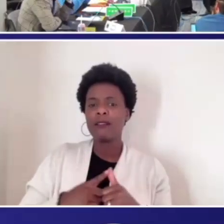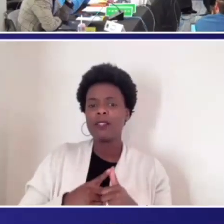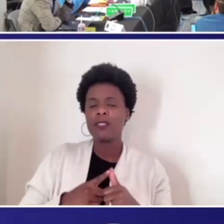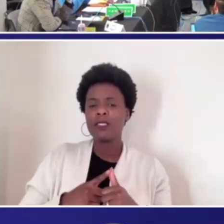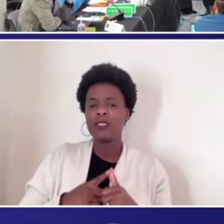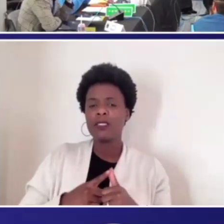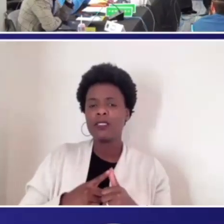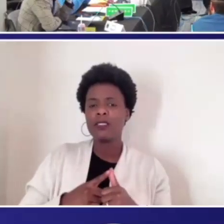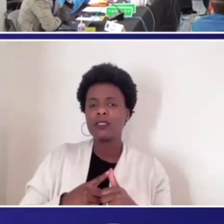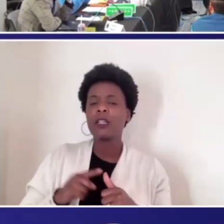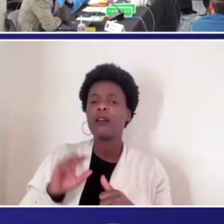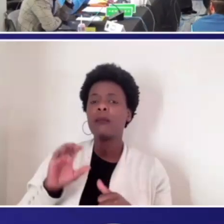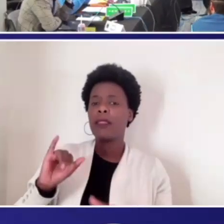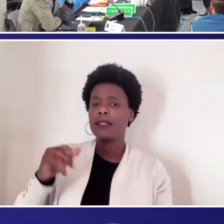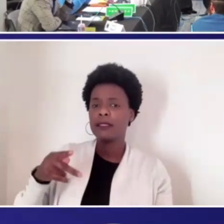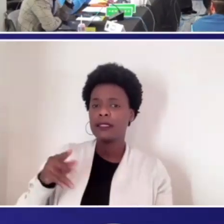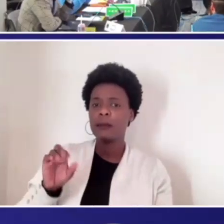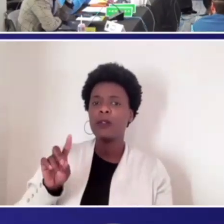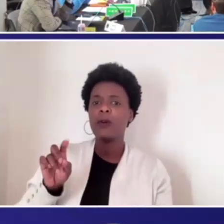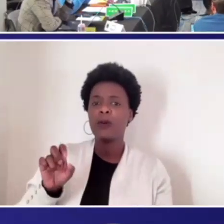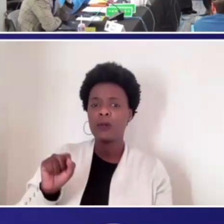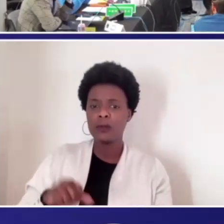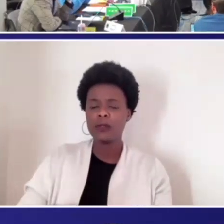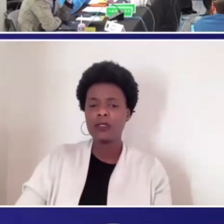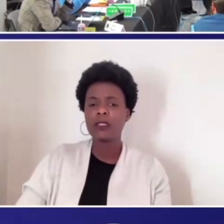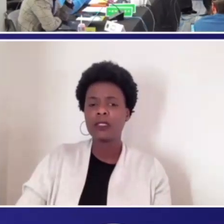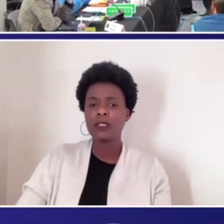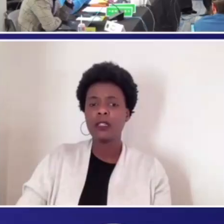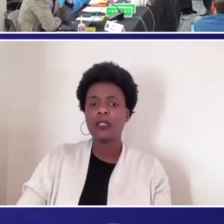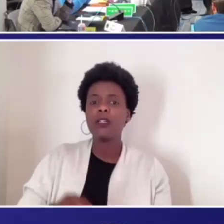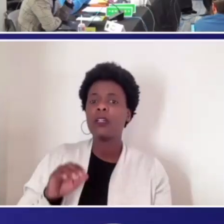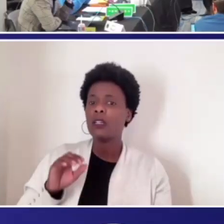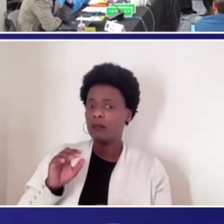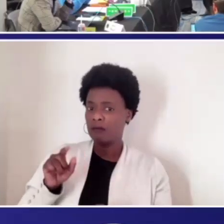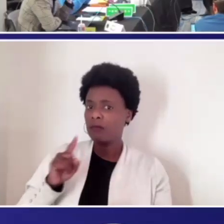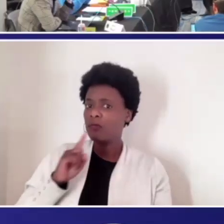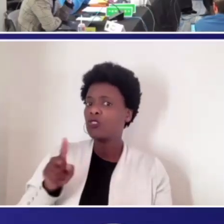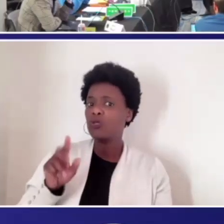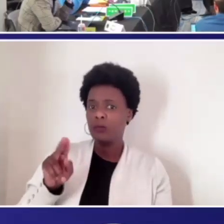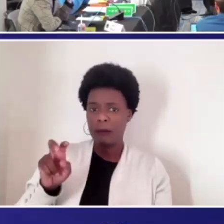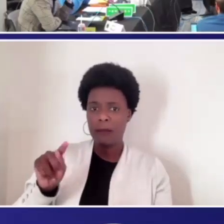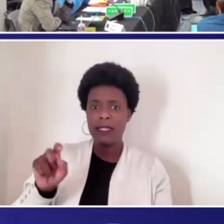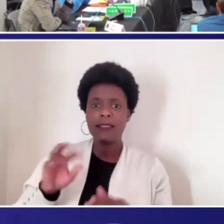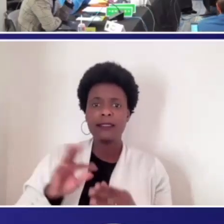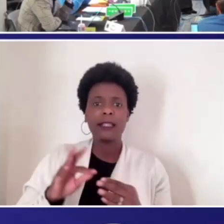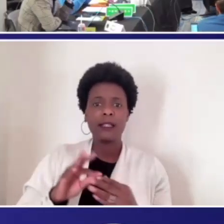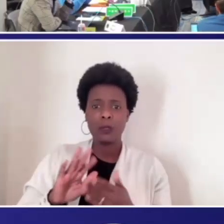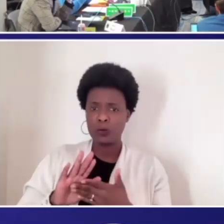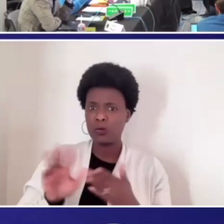CIP codes, to Bennett's point, the schools do use it. And, you know, as I was preparing to come